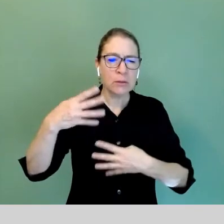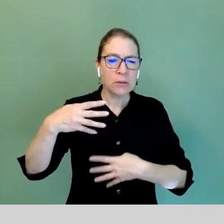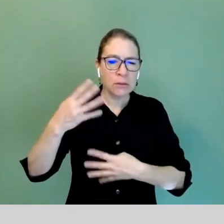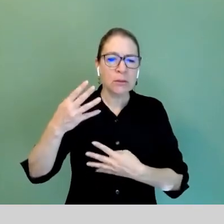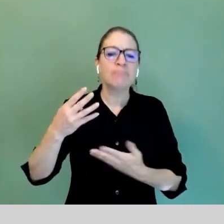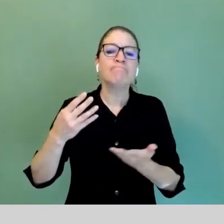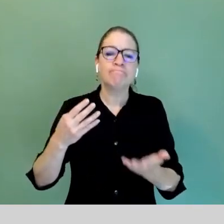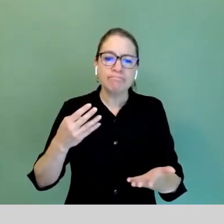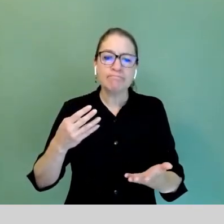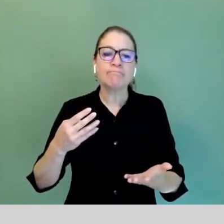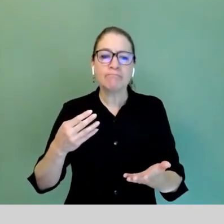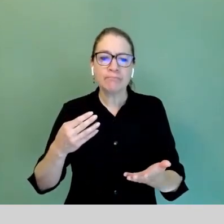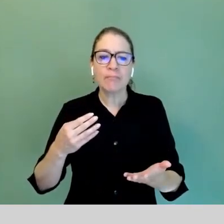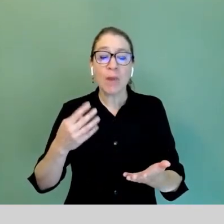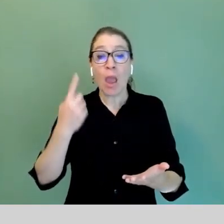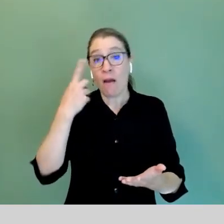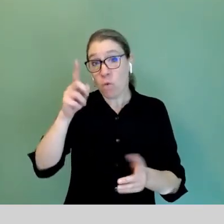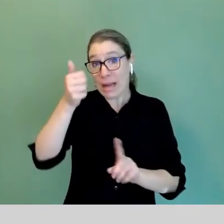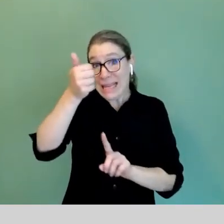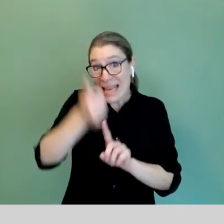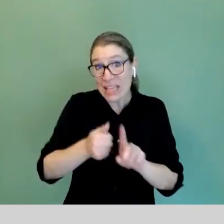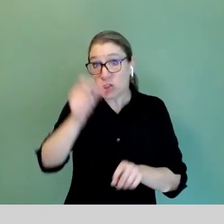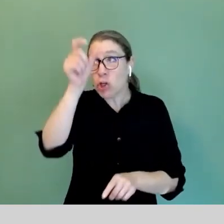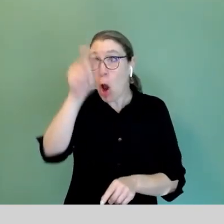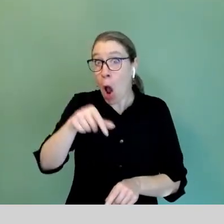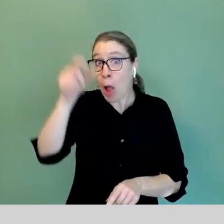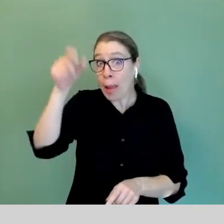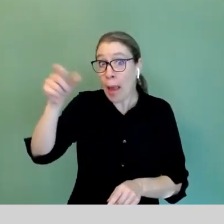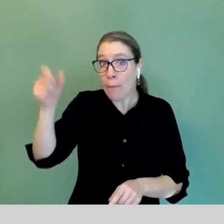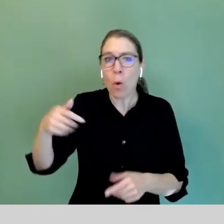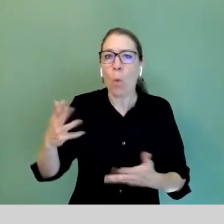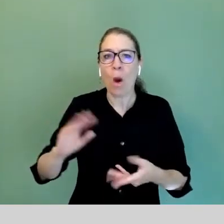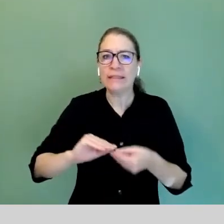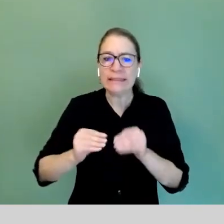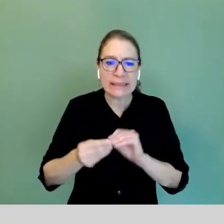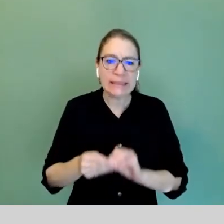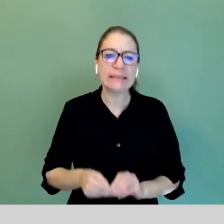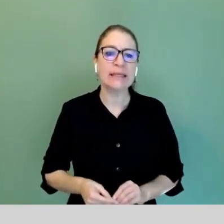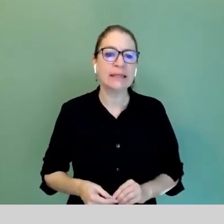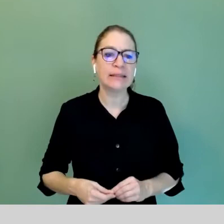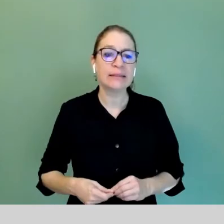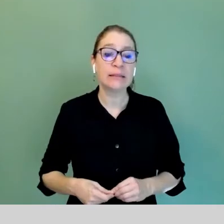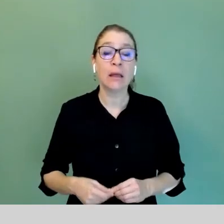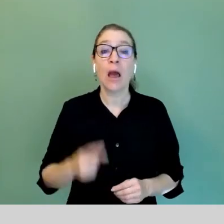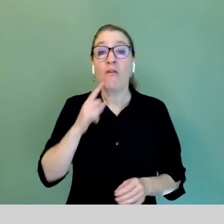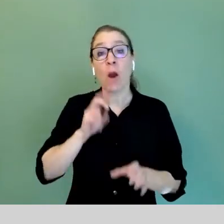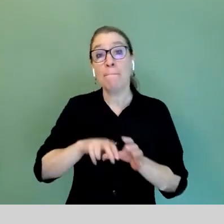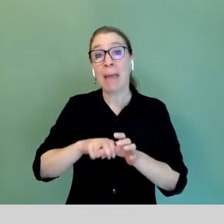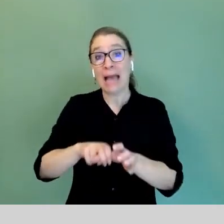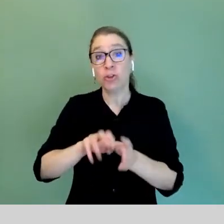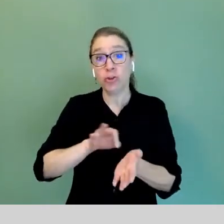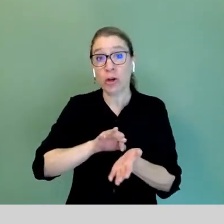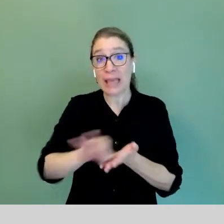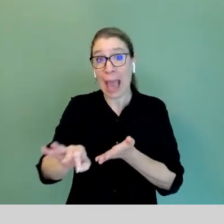it tells me for each column some basic statistics. And in this case for the passenger count column